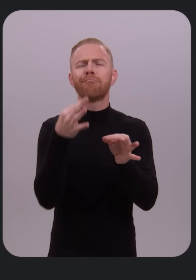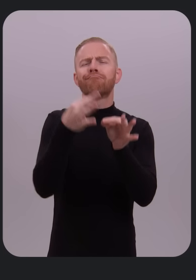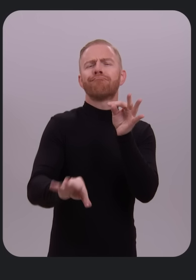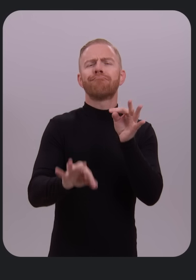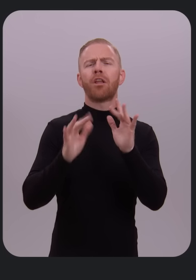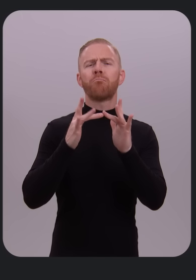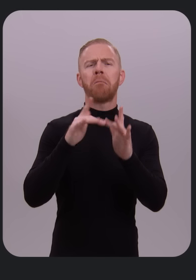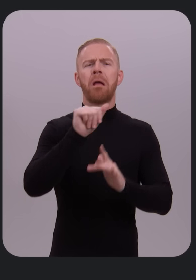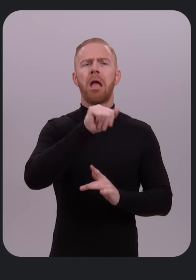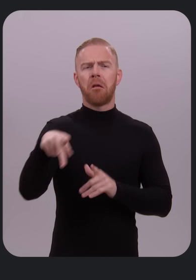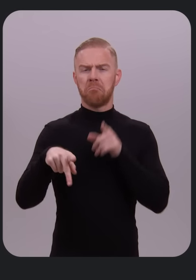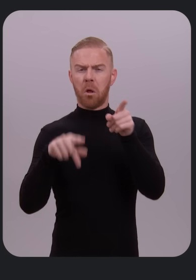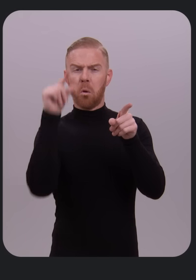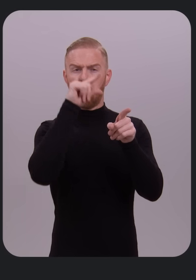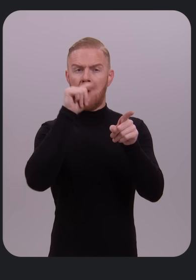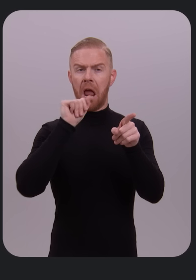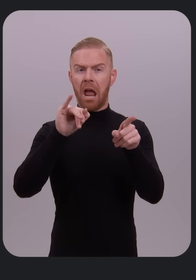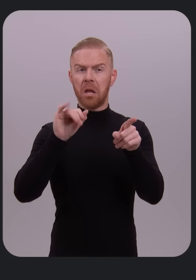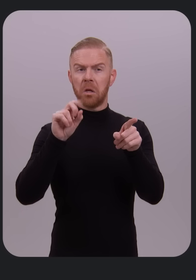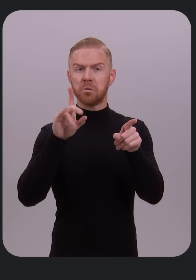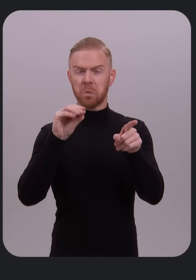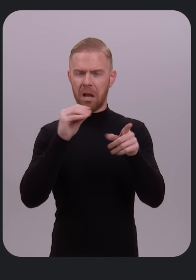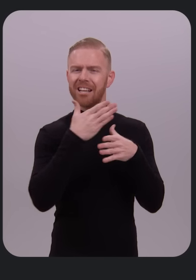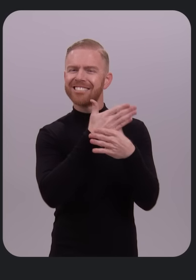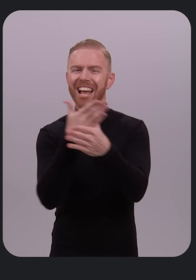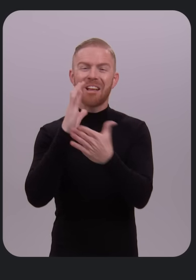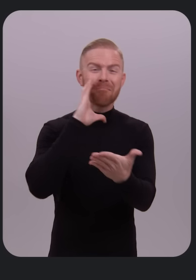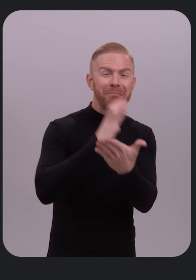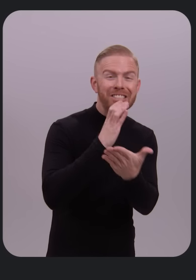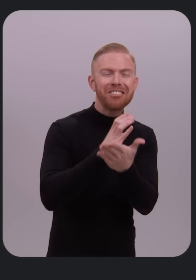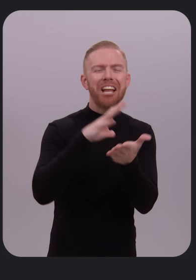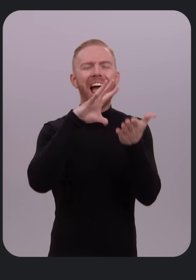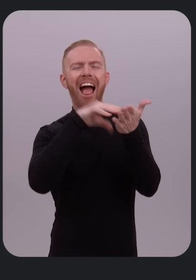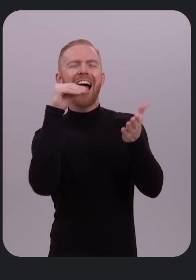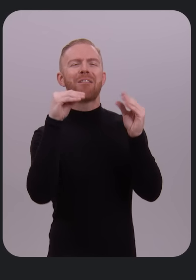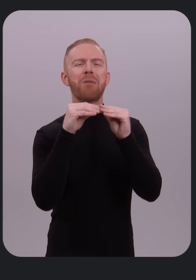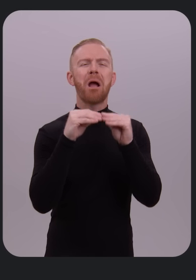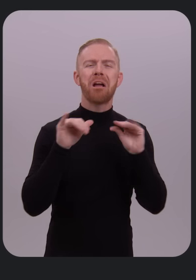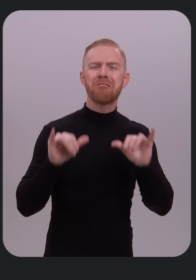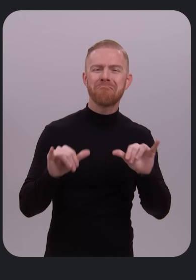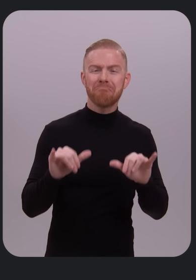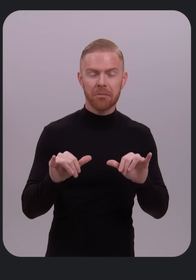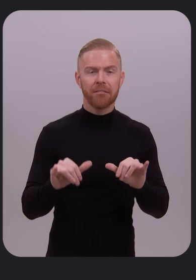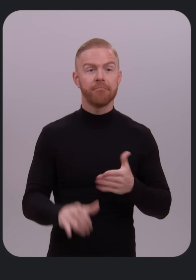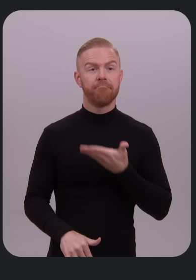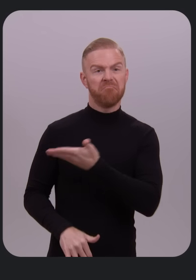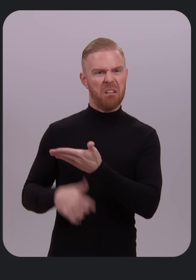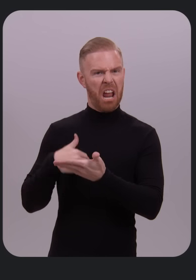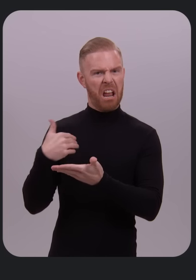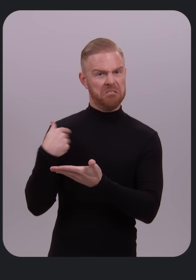to share some photos and learn more. So here's what I have so far, but I want